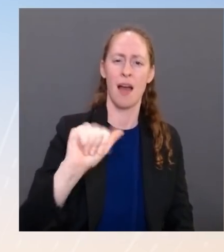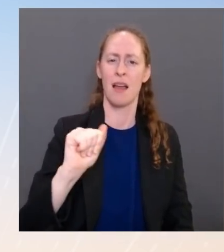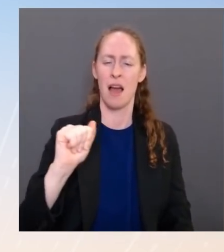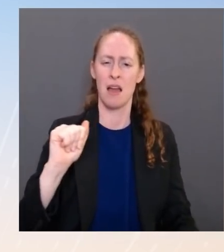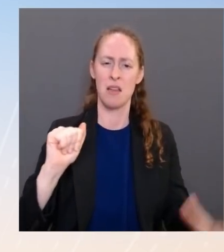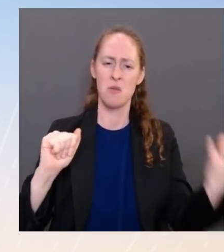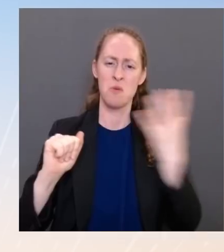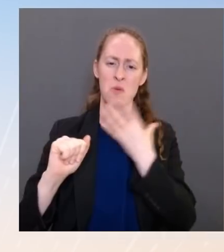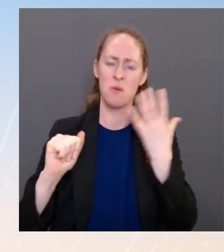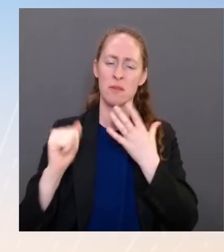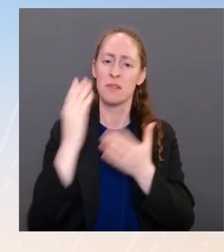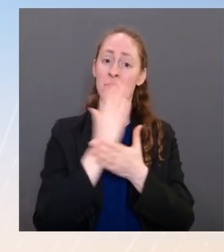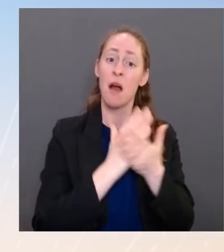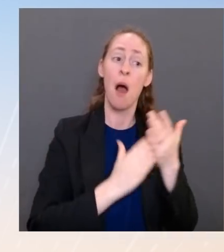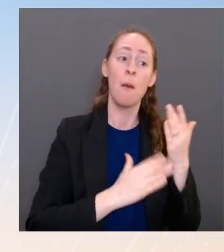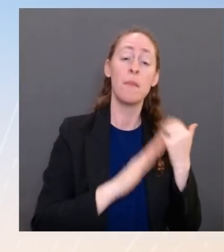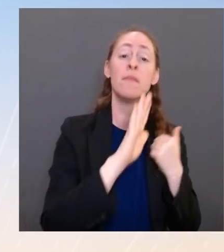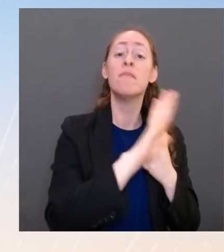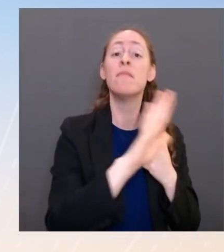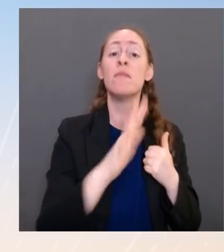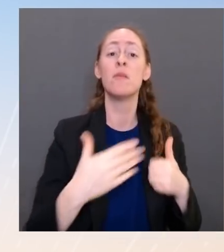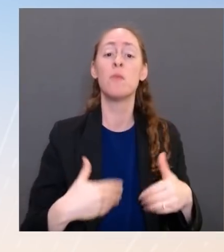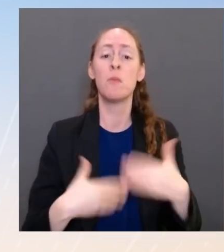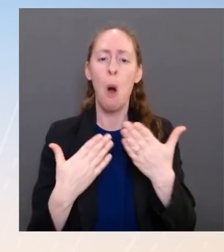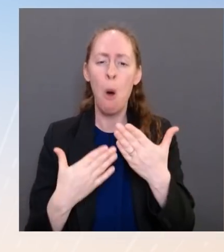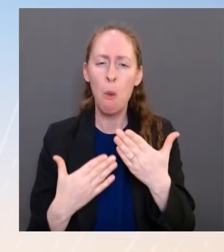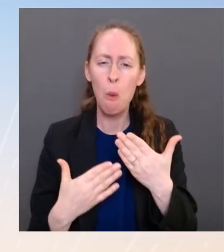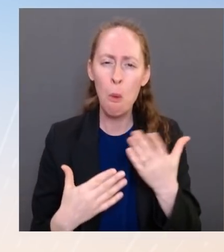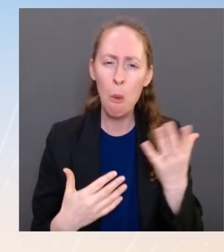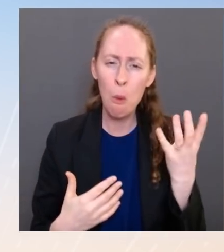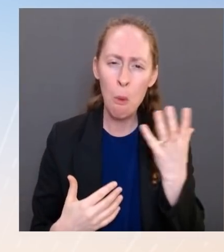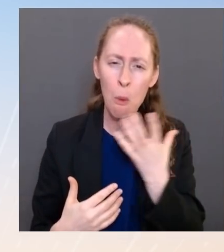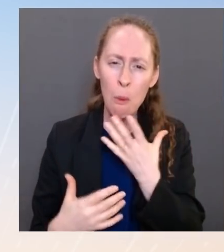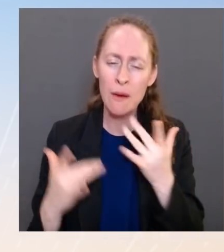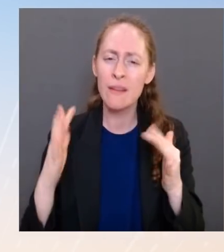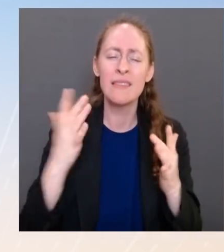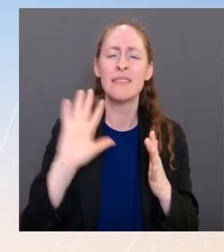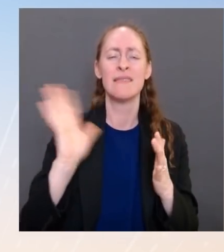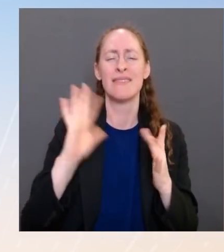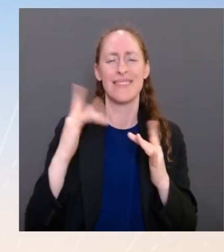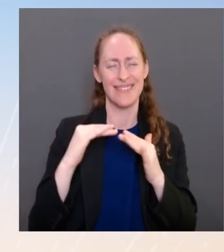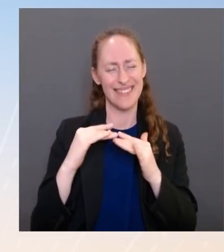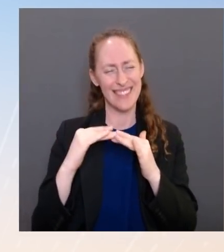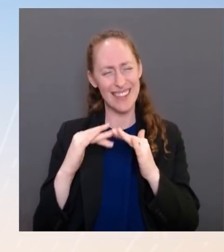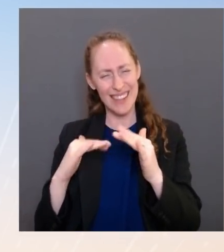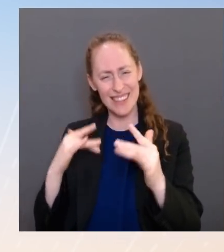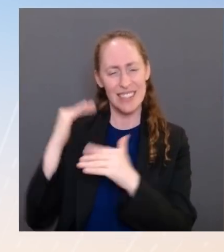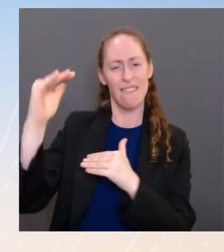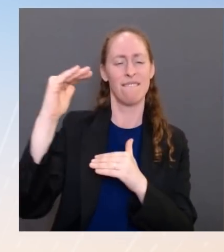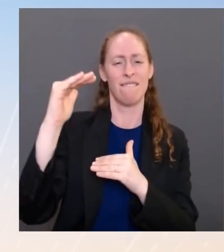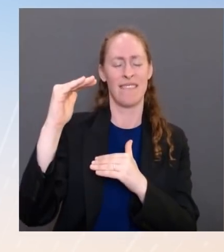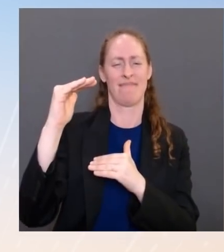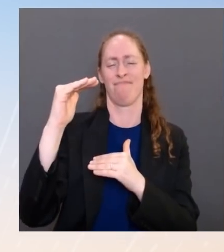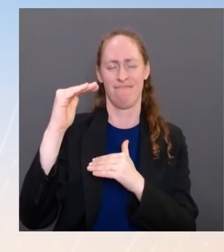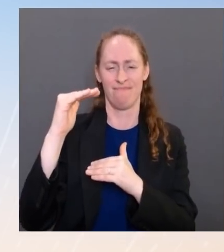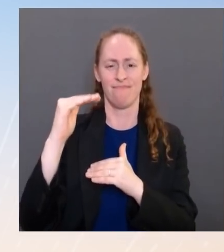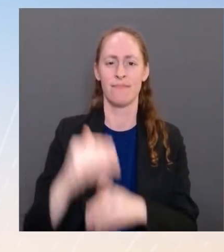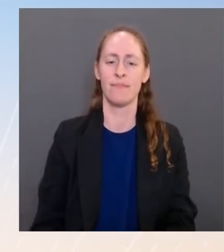that is taking up too much of the Republican Party -- are for and are advocating for. And you -- you've heard the President talk about this.